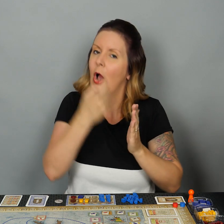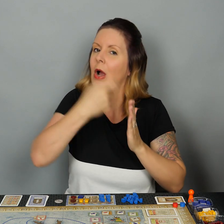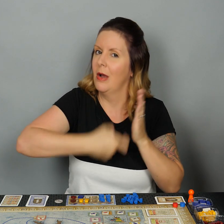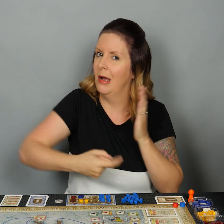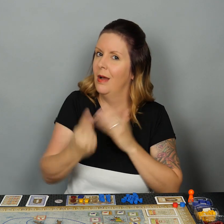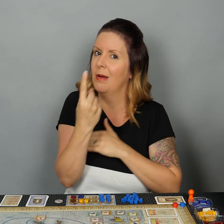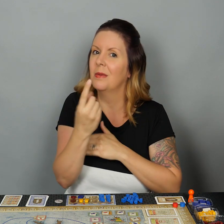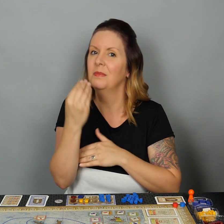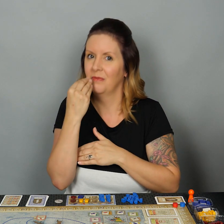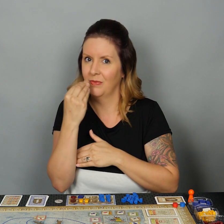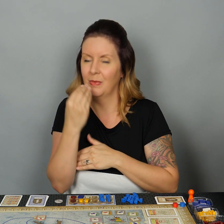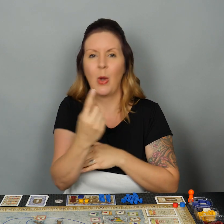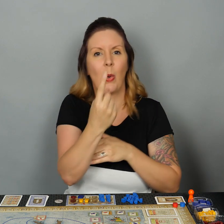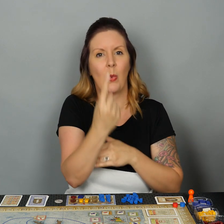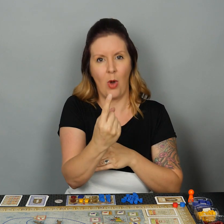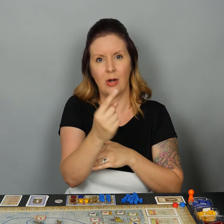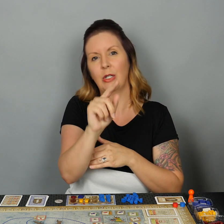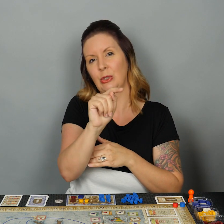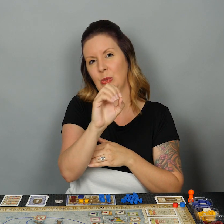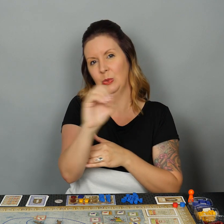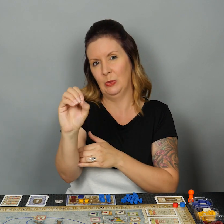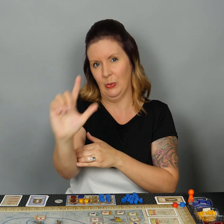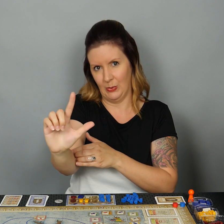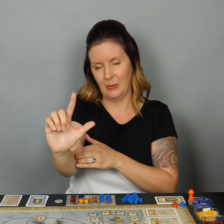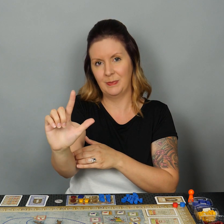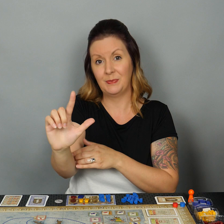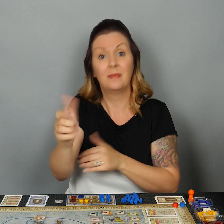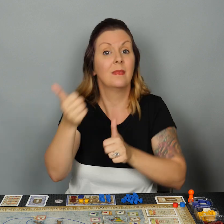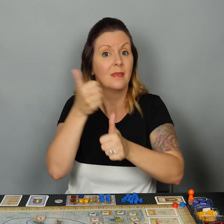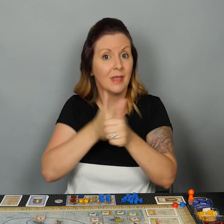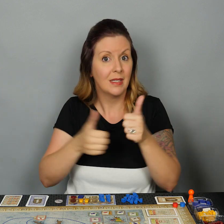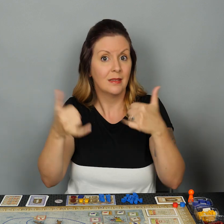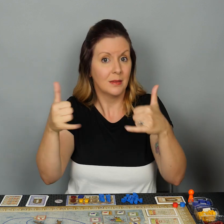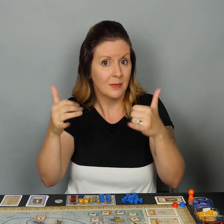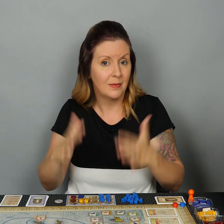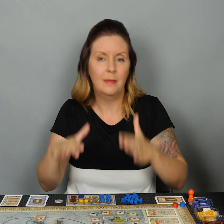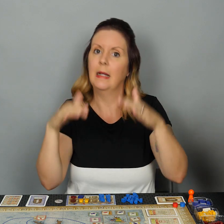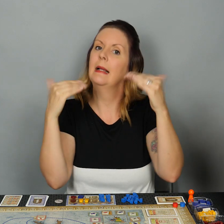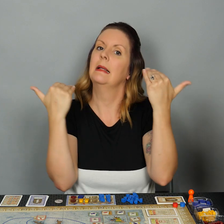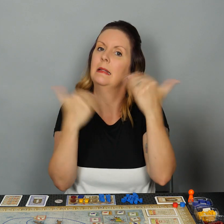Each new colonist costs 1 food and 1 tool.